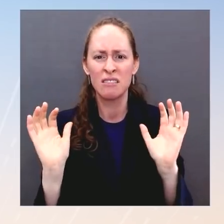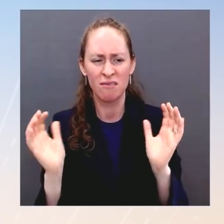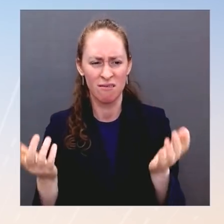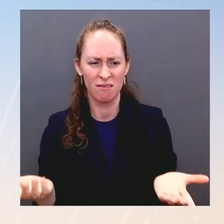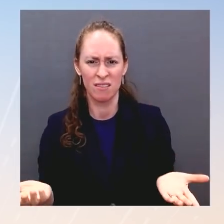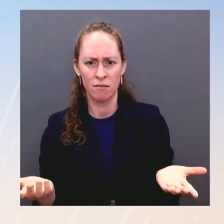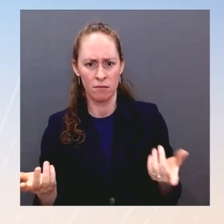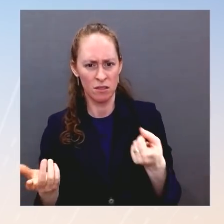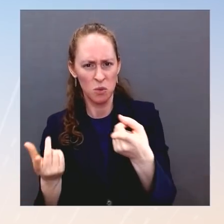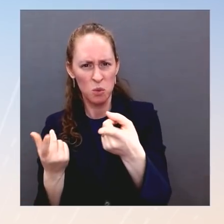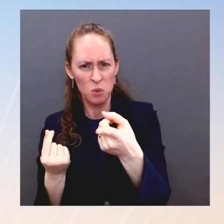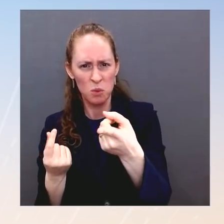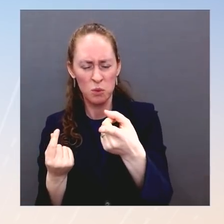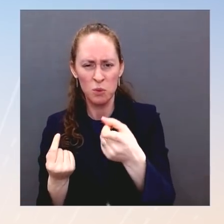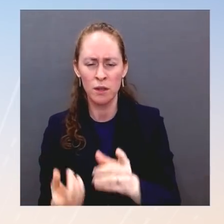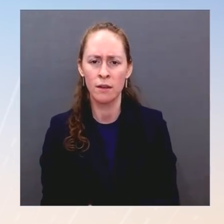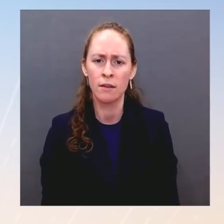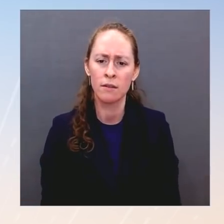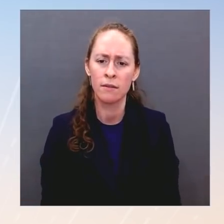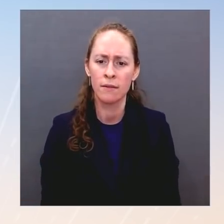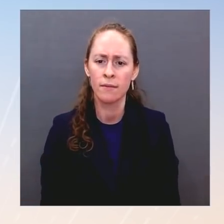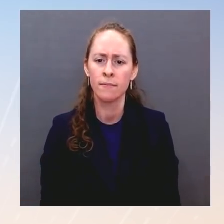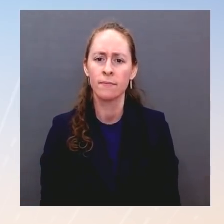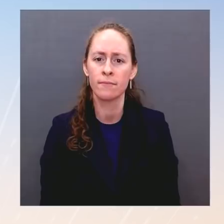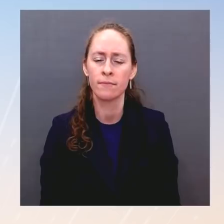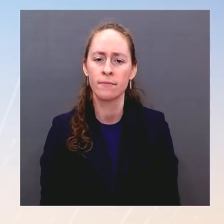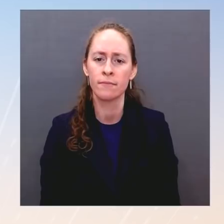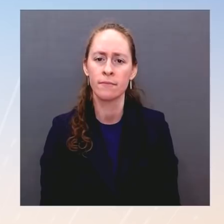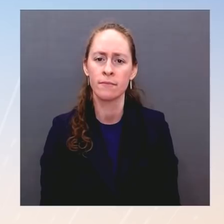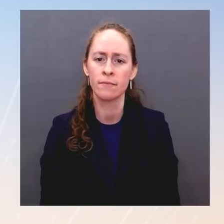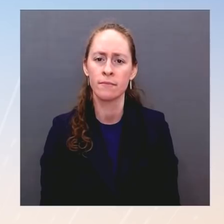as we've been warning for months, that Kyiv falling is a real possibility.